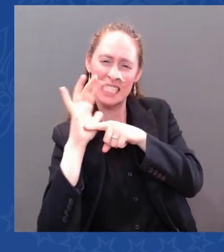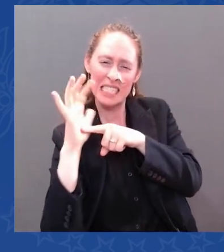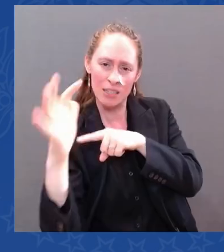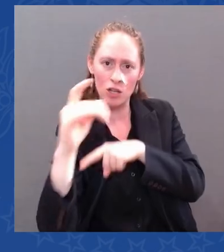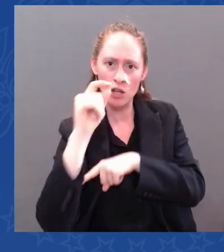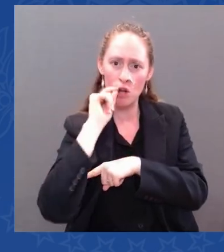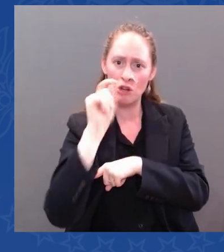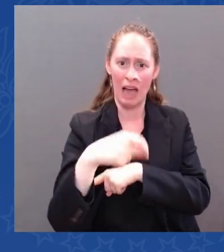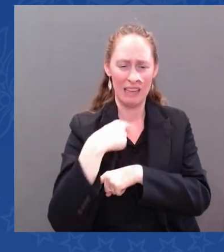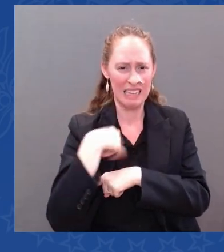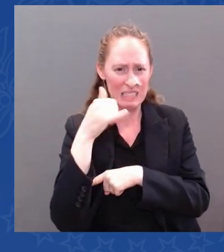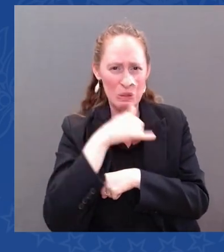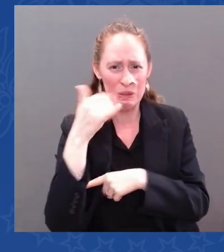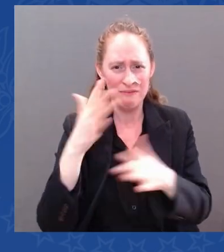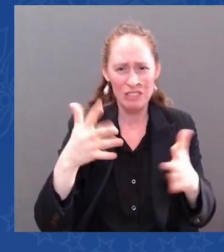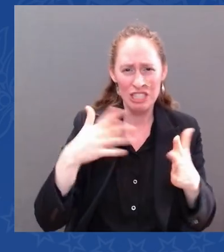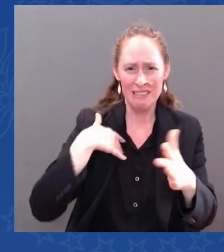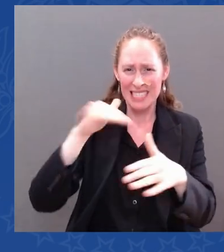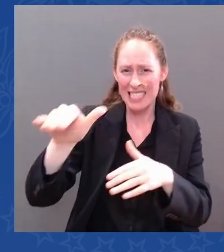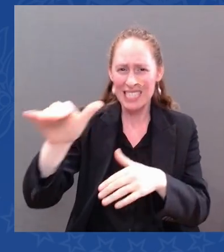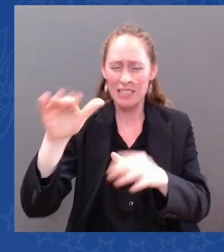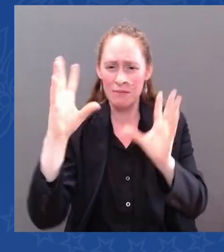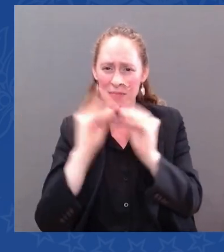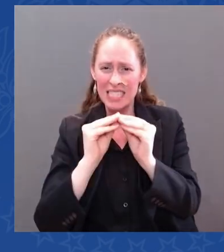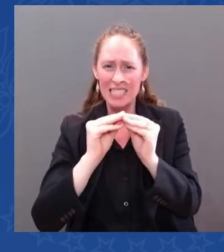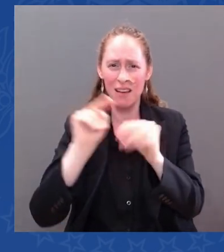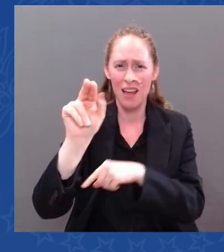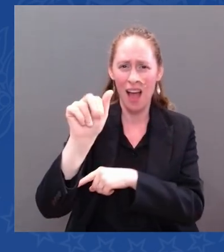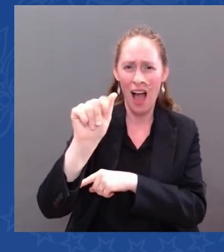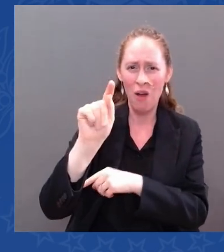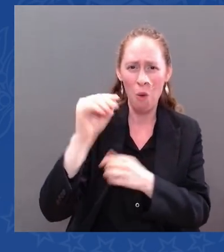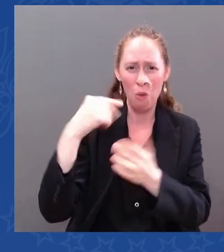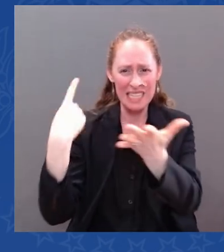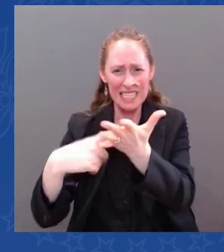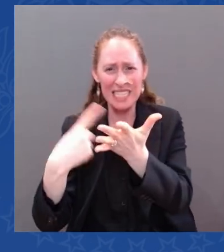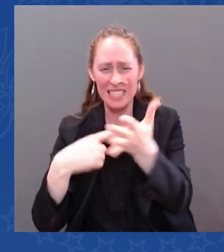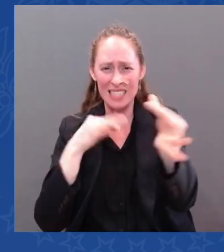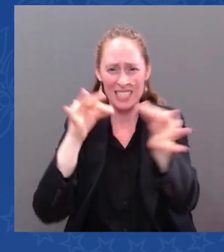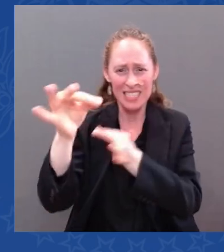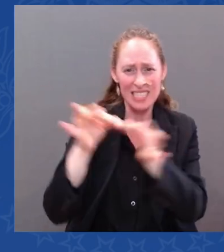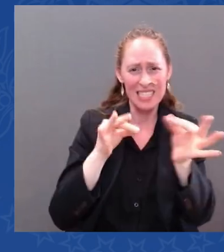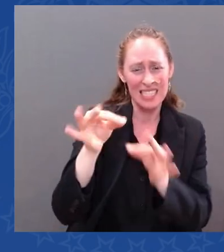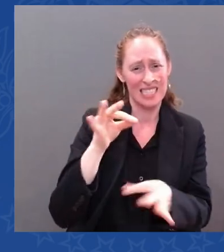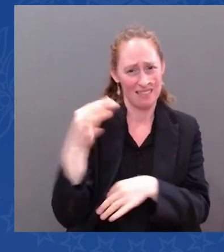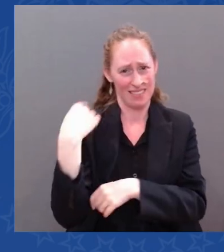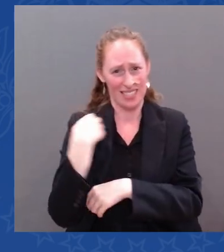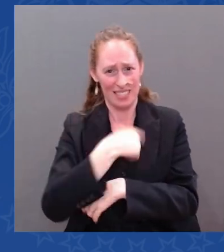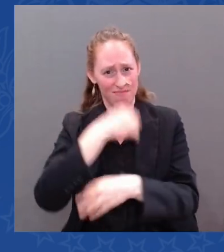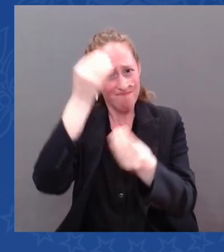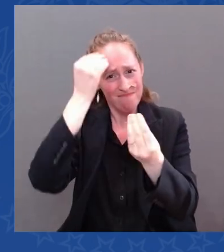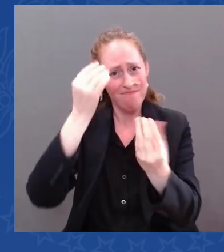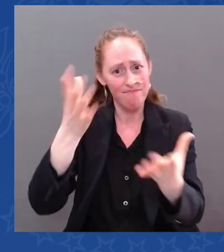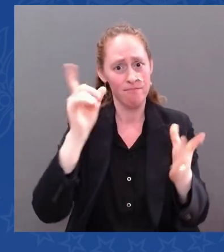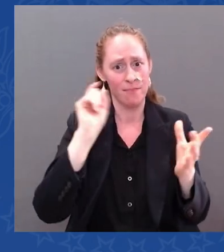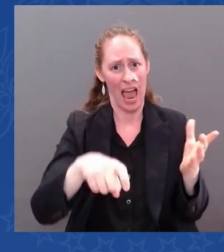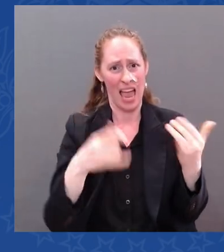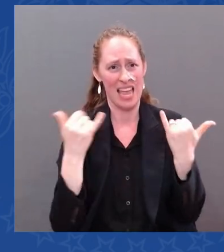to make the case that we had to be united. The one thing I'm confident, knowing Putin fairly well --